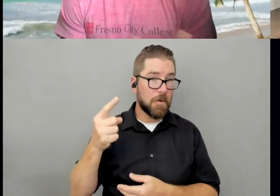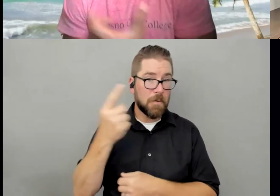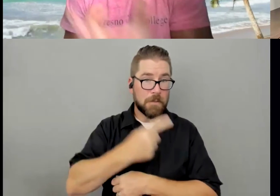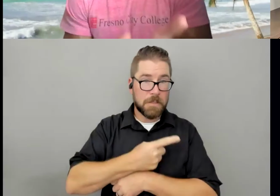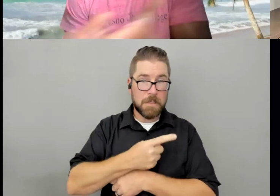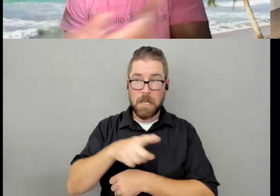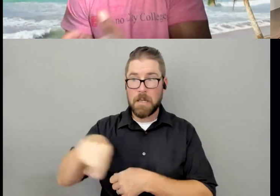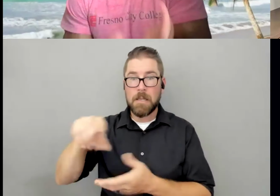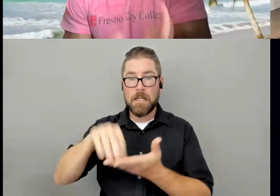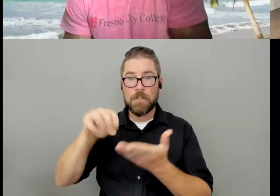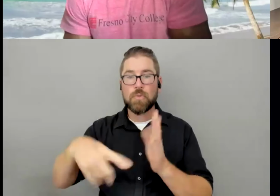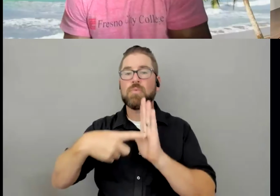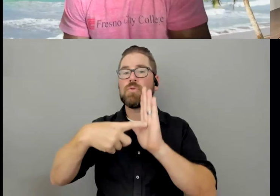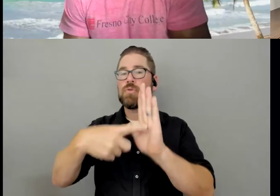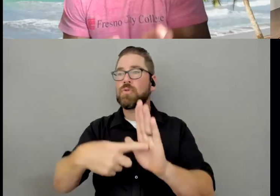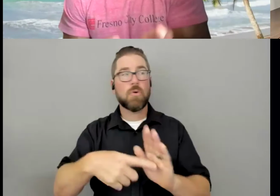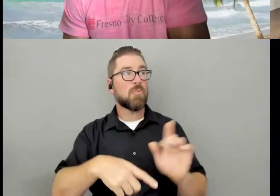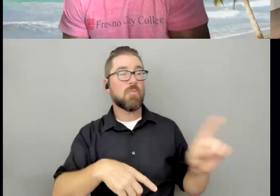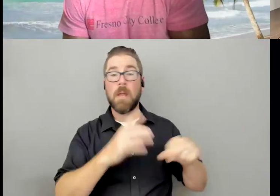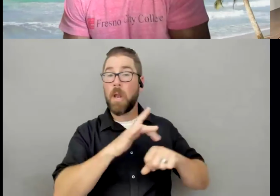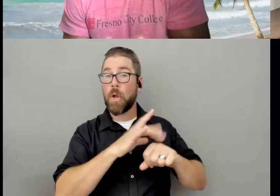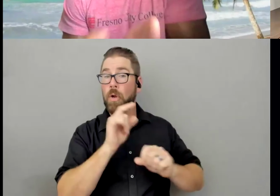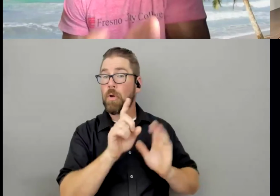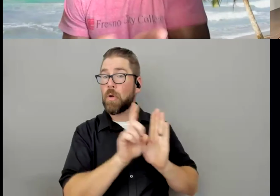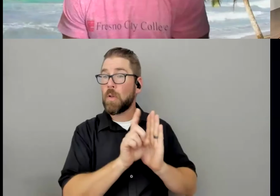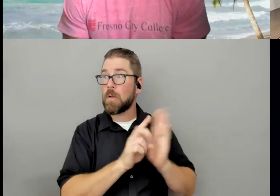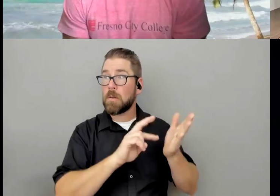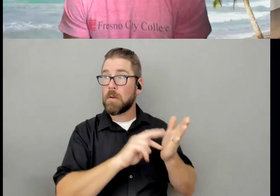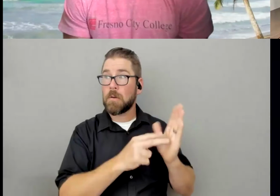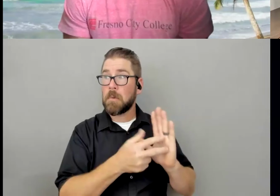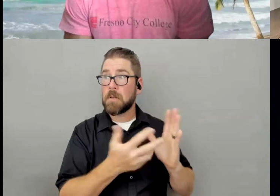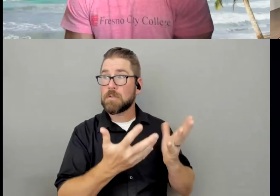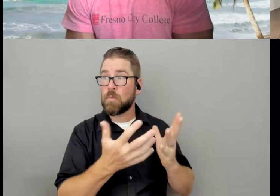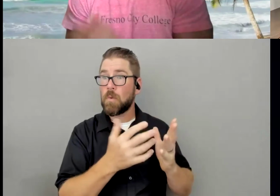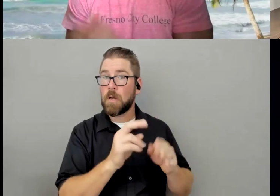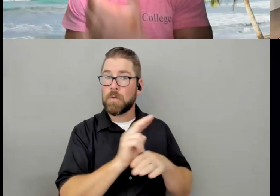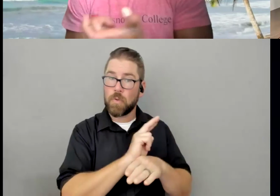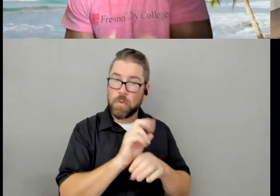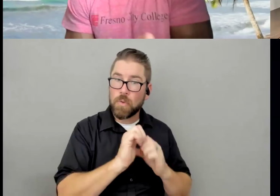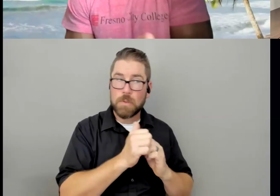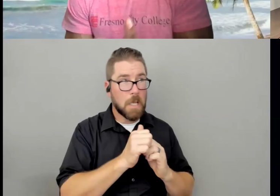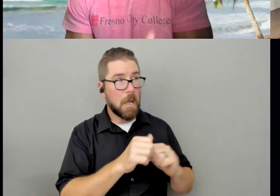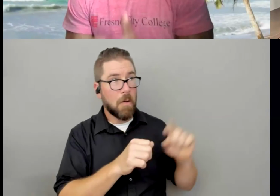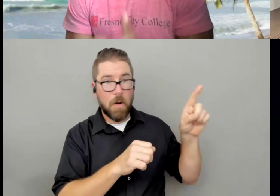And we can build that specific for, you know, our campus, you know, those different promotional things.